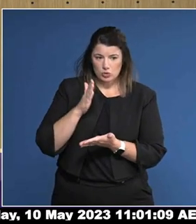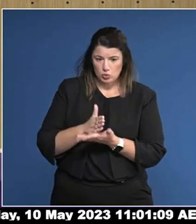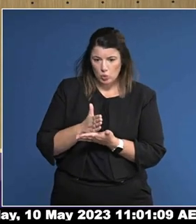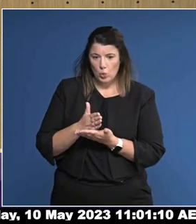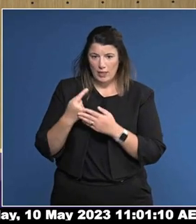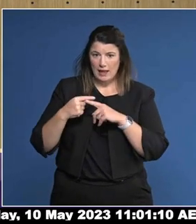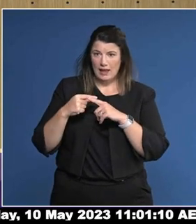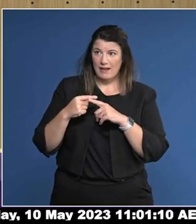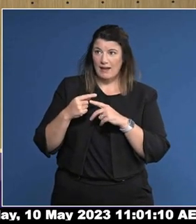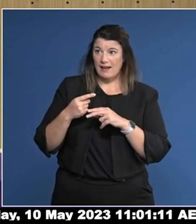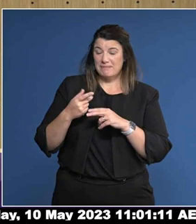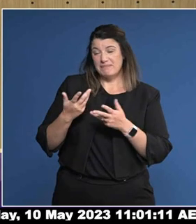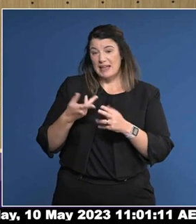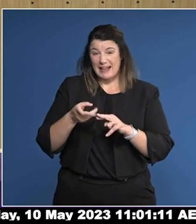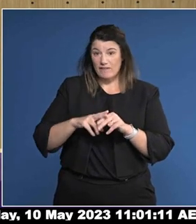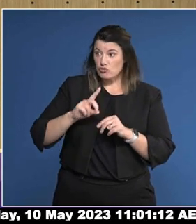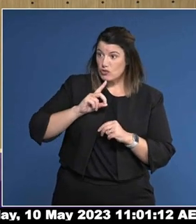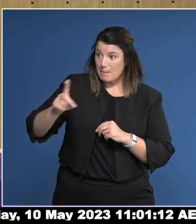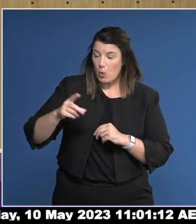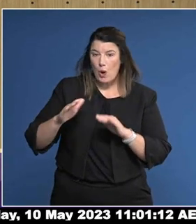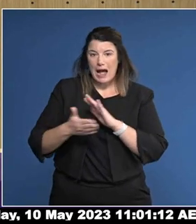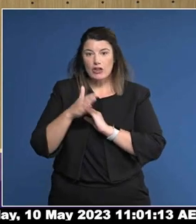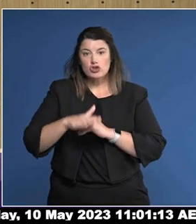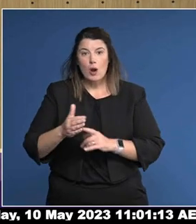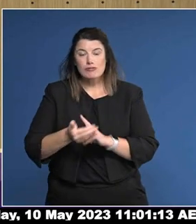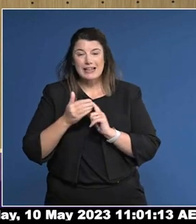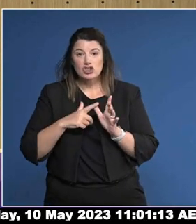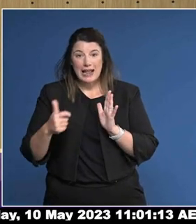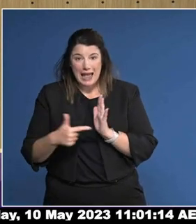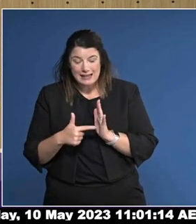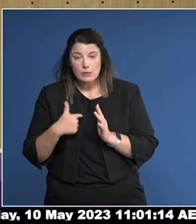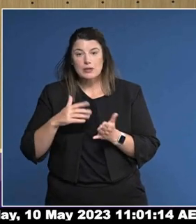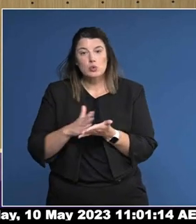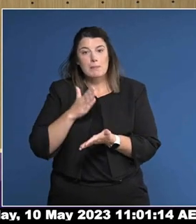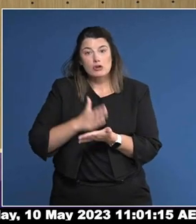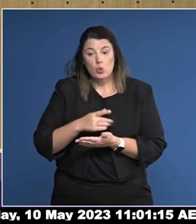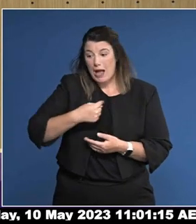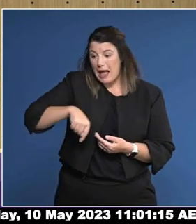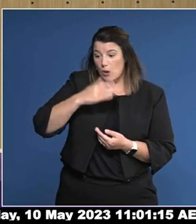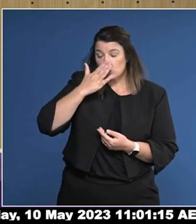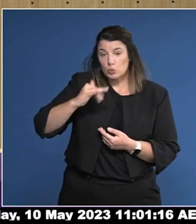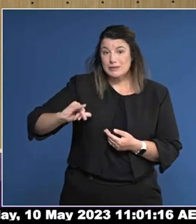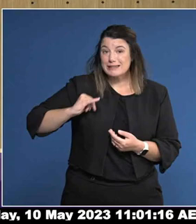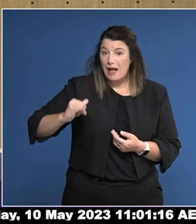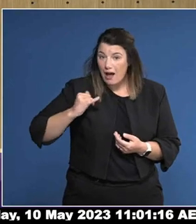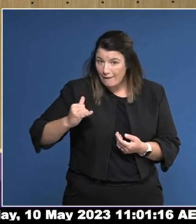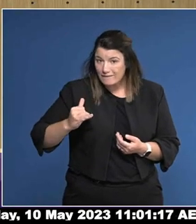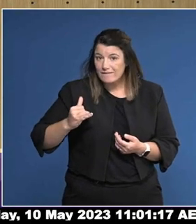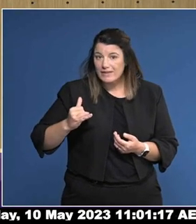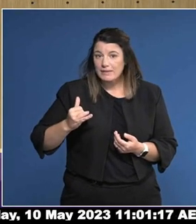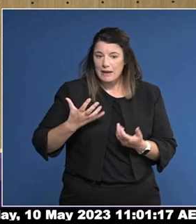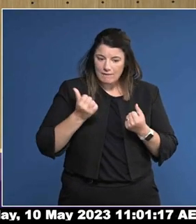It is around ensuring our school staff have the information and the knowledge and the